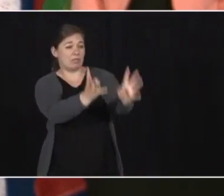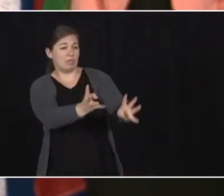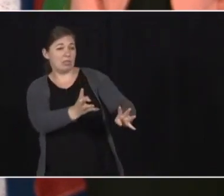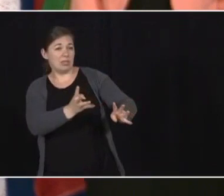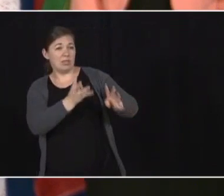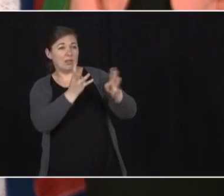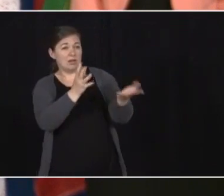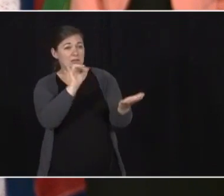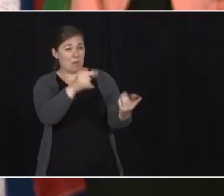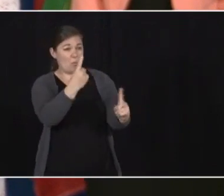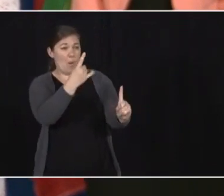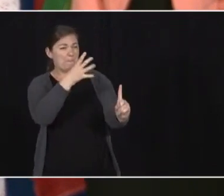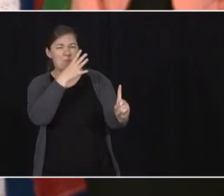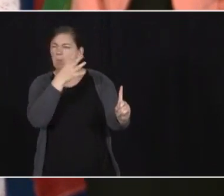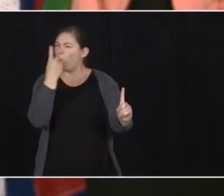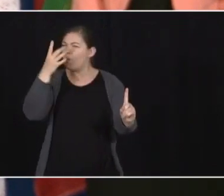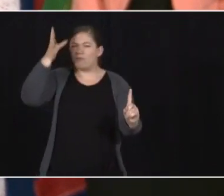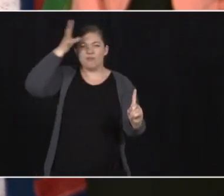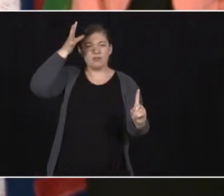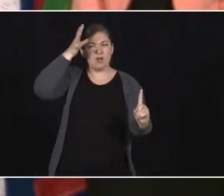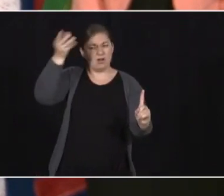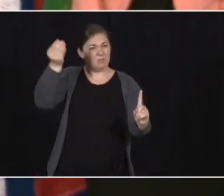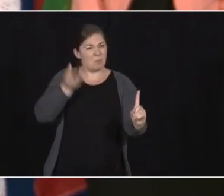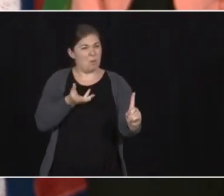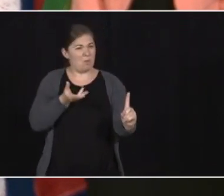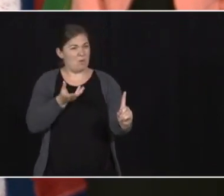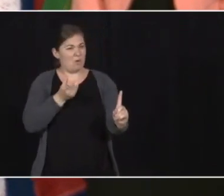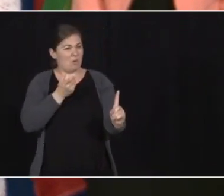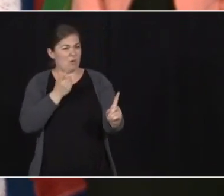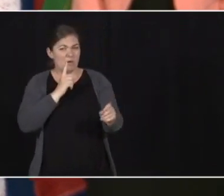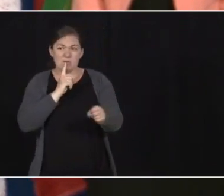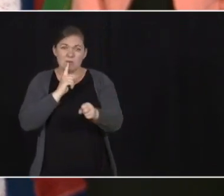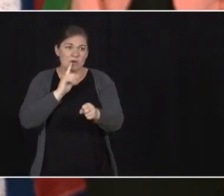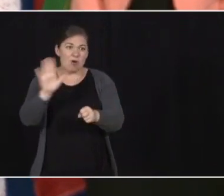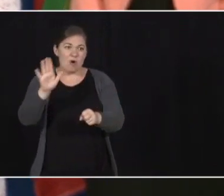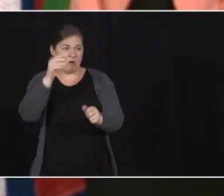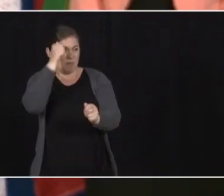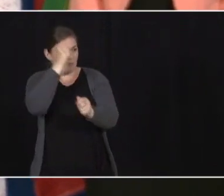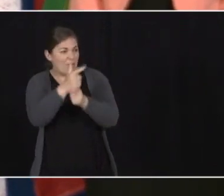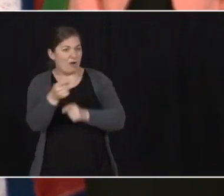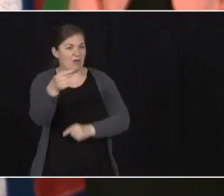that's someone's mom, dad, sister or brother. What do you have to